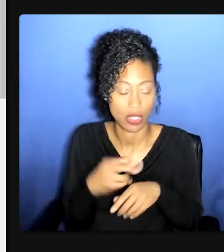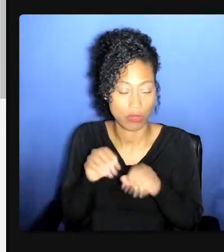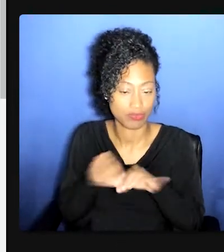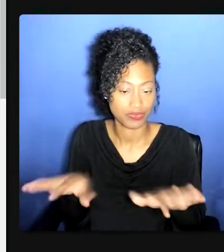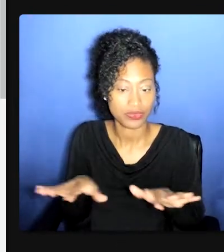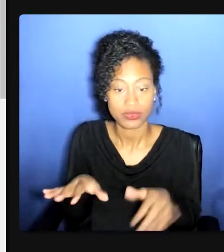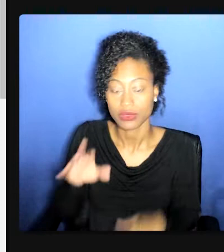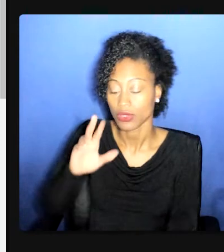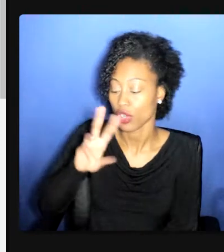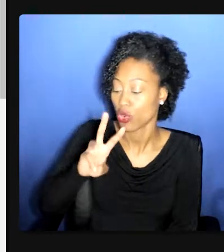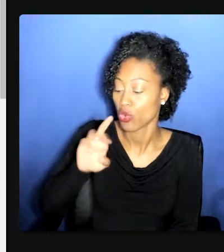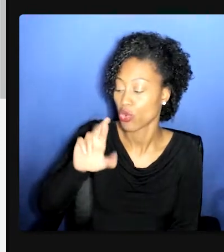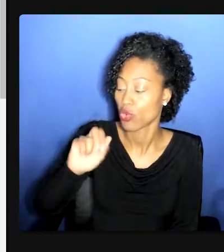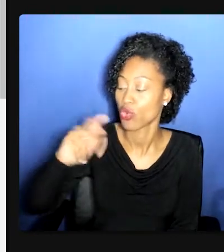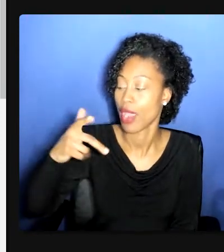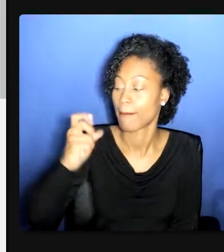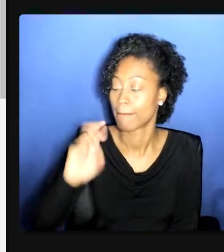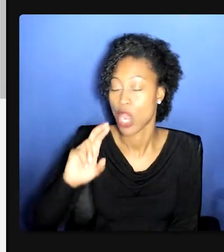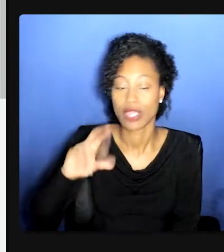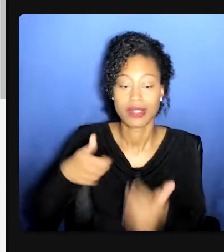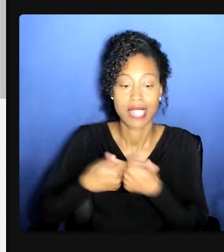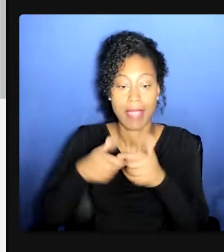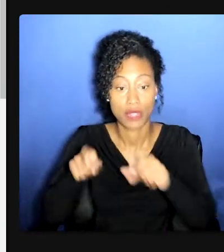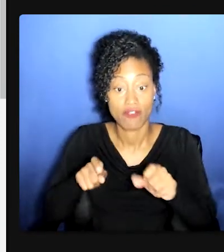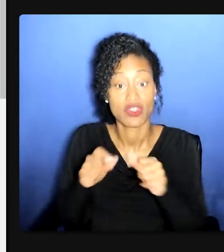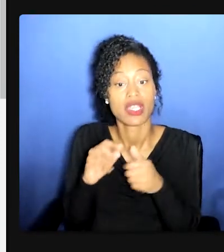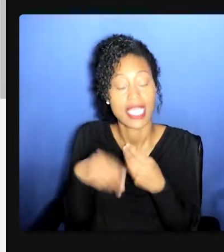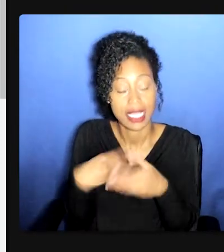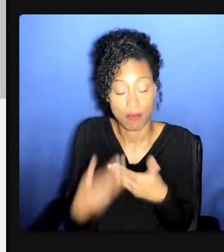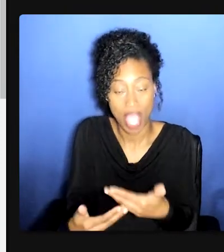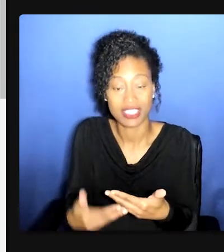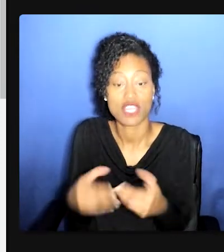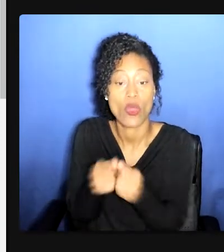because I'll deploy Wrapper game servers as process without container.